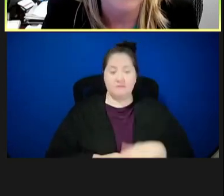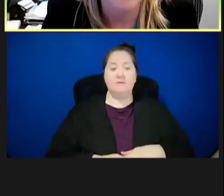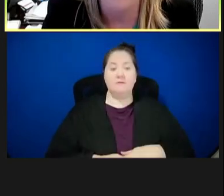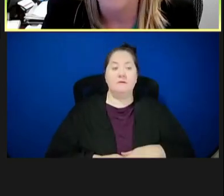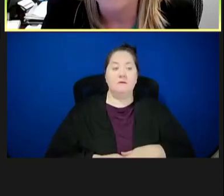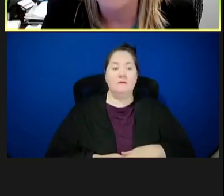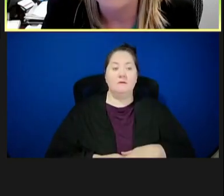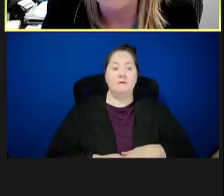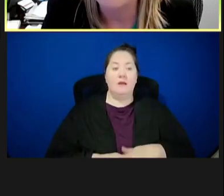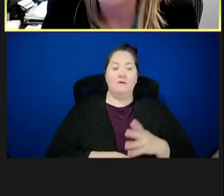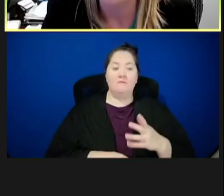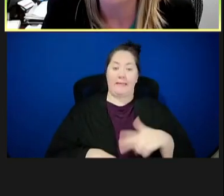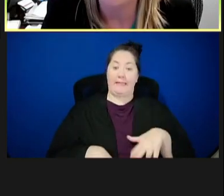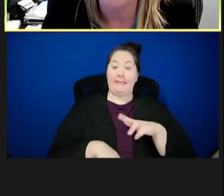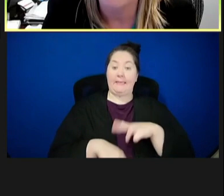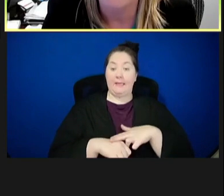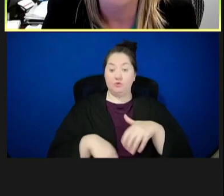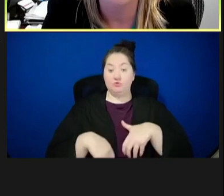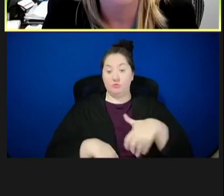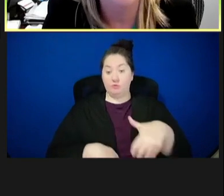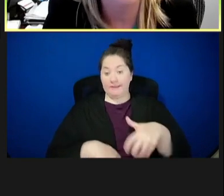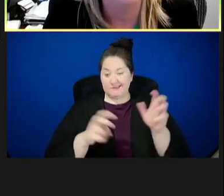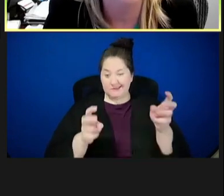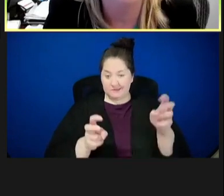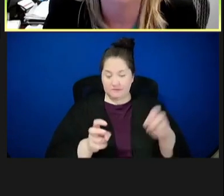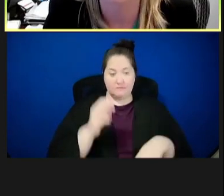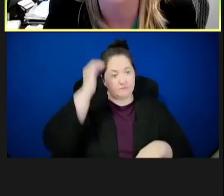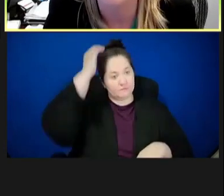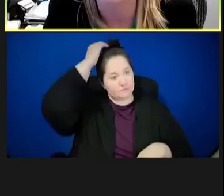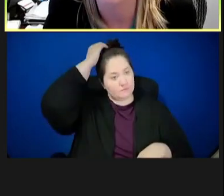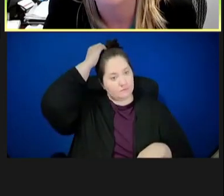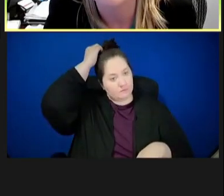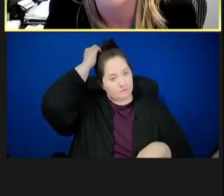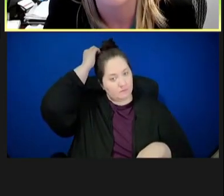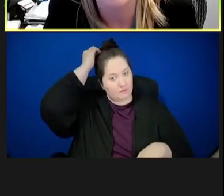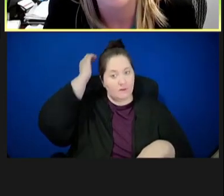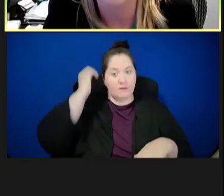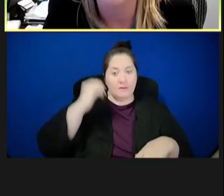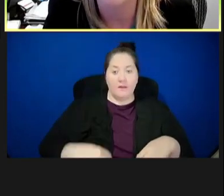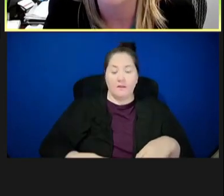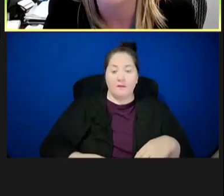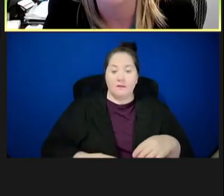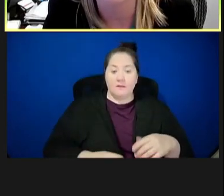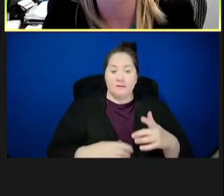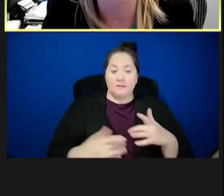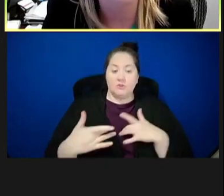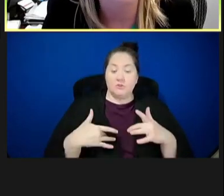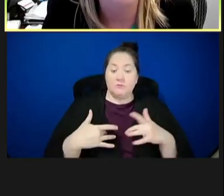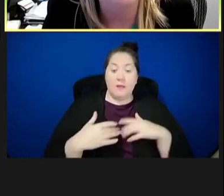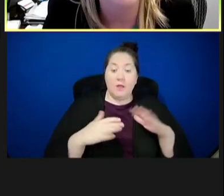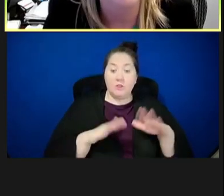natural pregnancy, and then as well as concerns about childhood autism as a result of vaccination